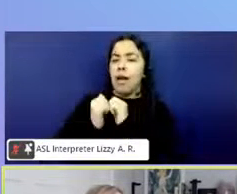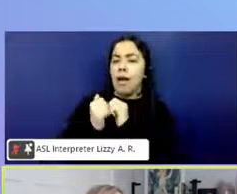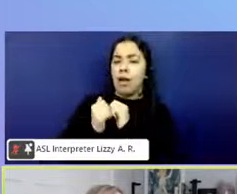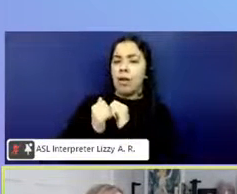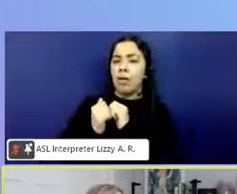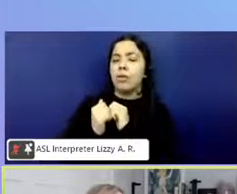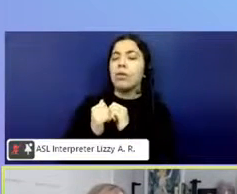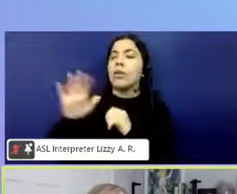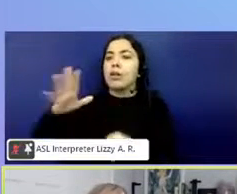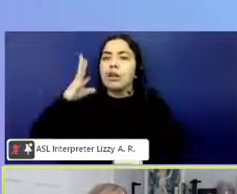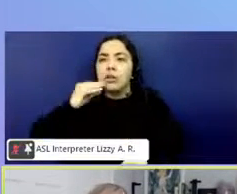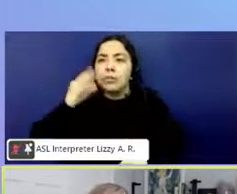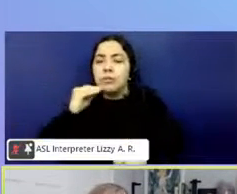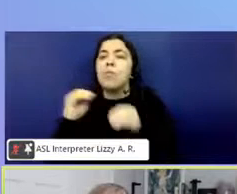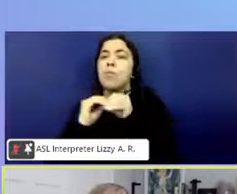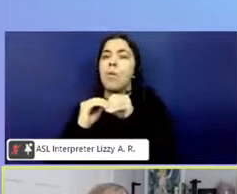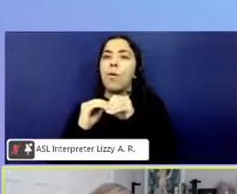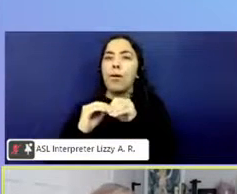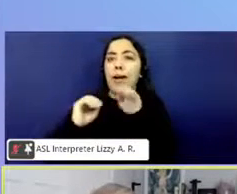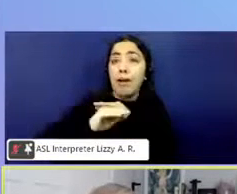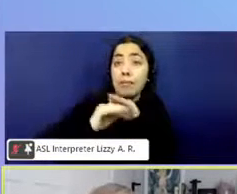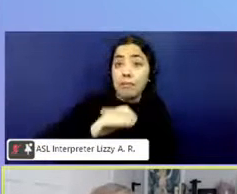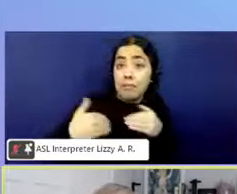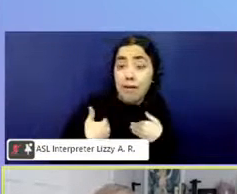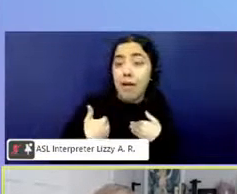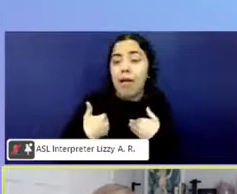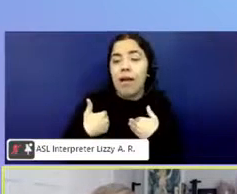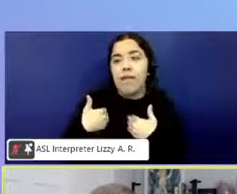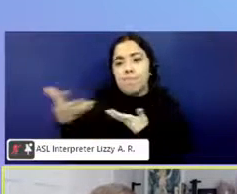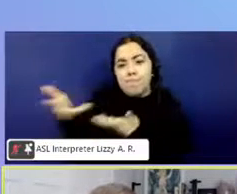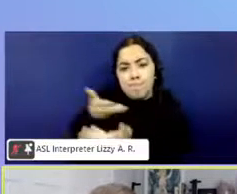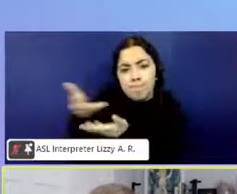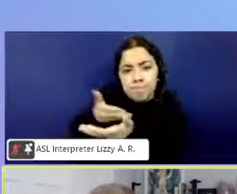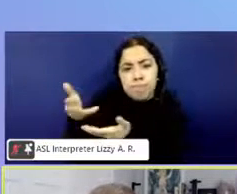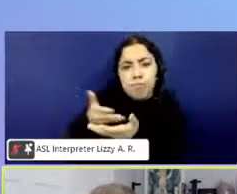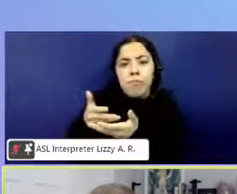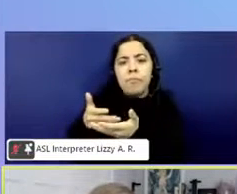mismatches and interaction and creating holistically inclusive experiences